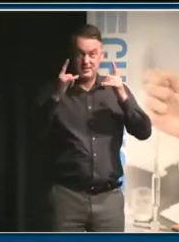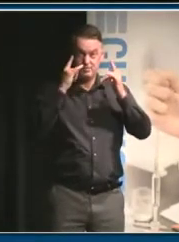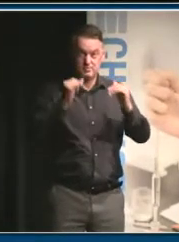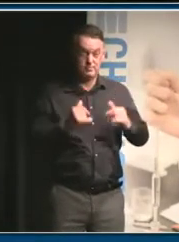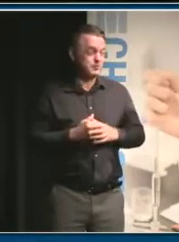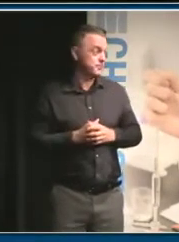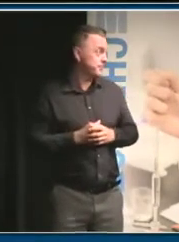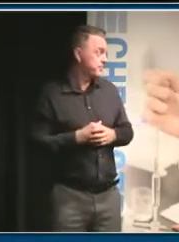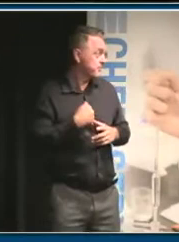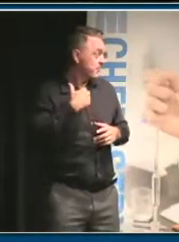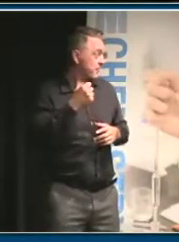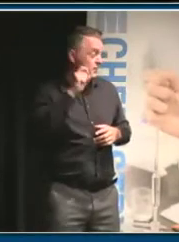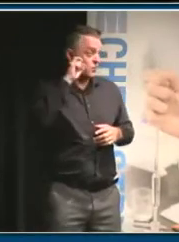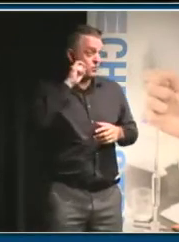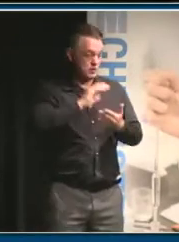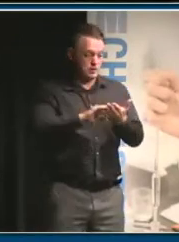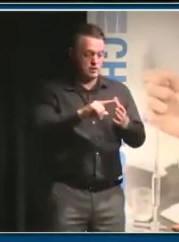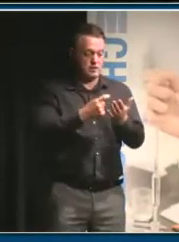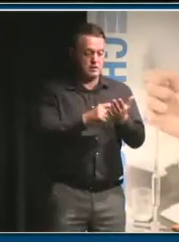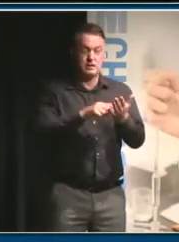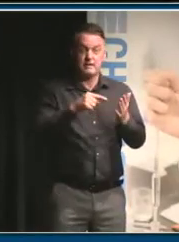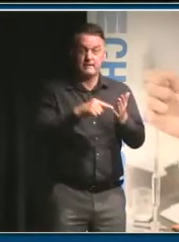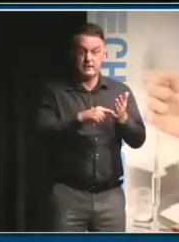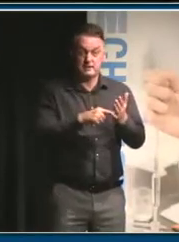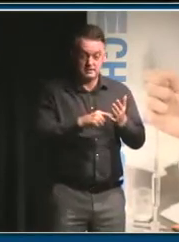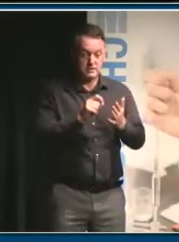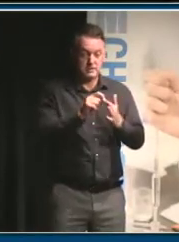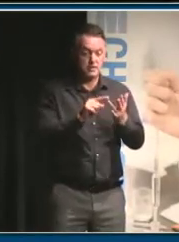We have a water harvesting technology. The polymer that we have invented